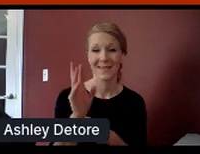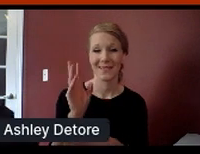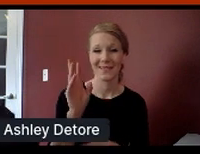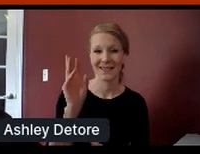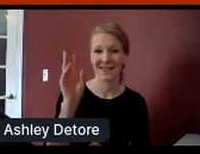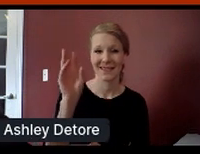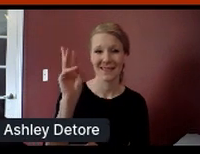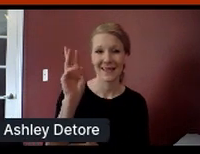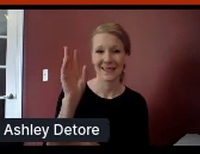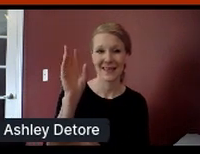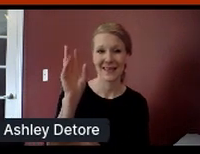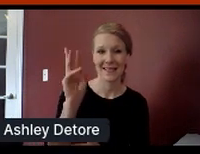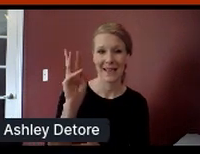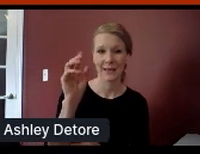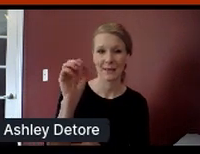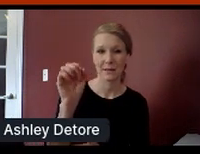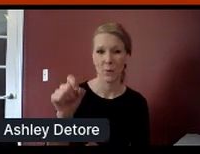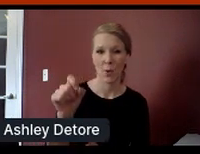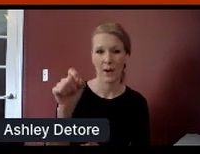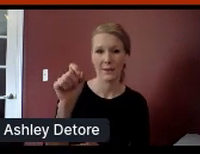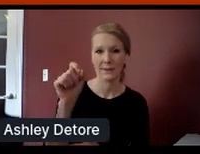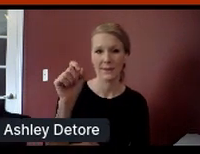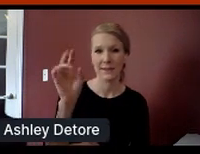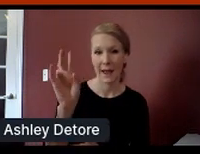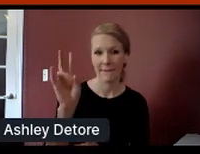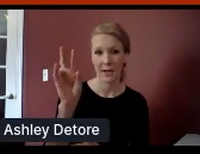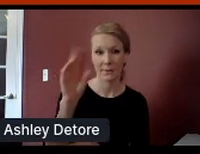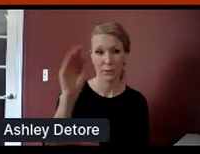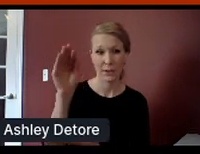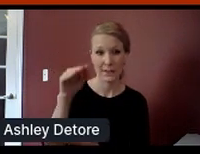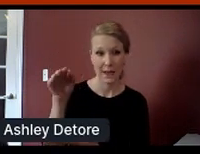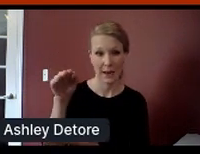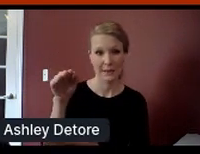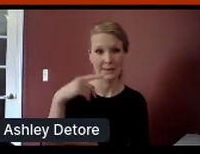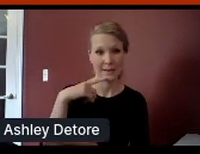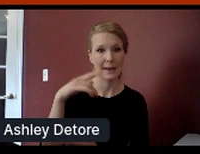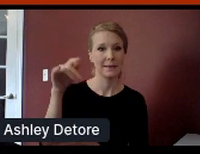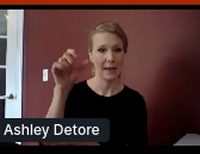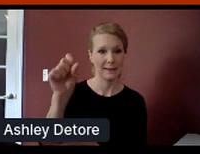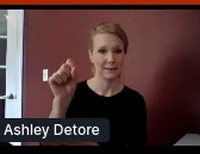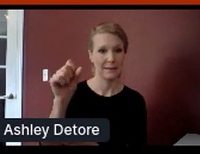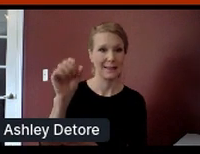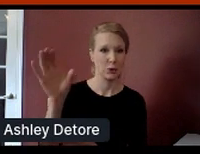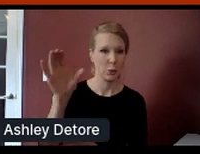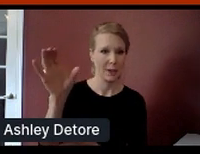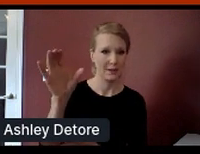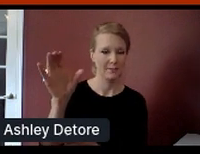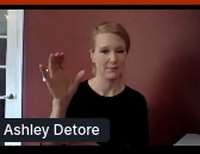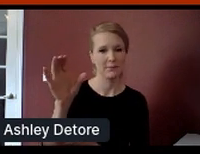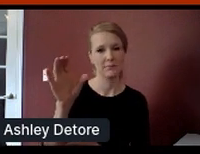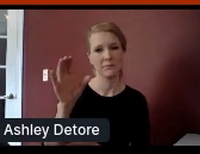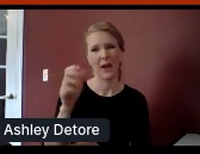sis, this is my life, I do it. 27.3% saying I have done it a couple of times.